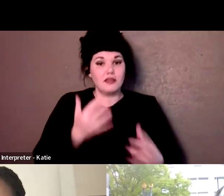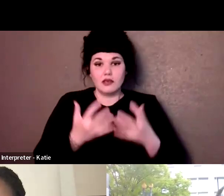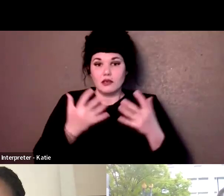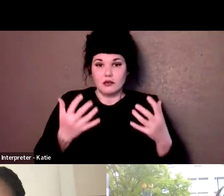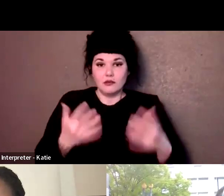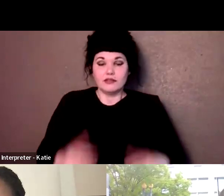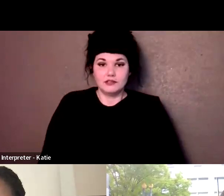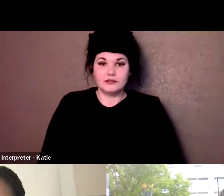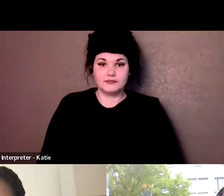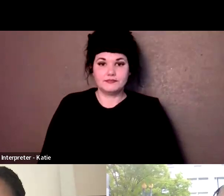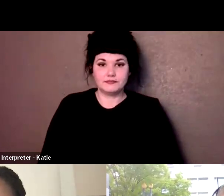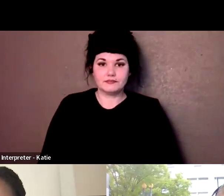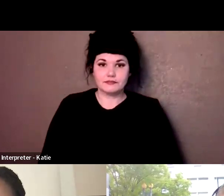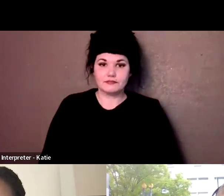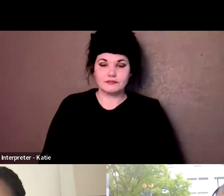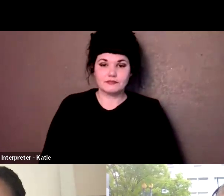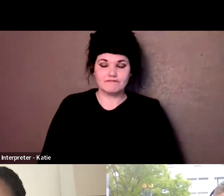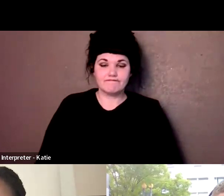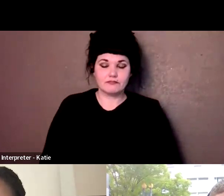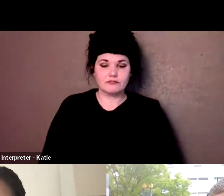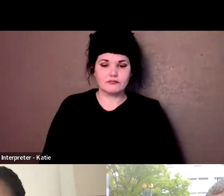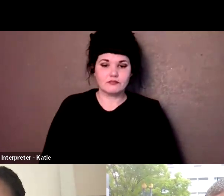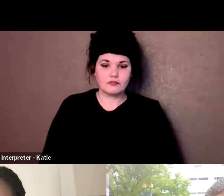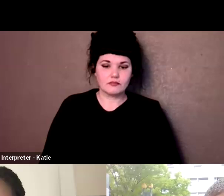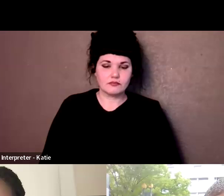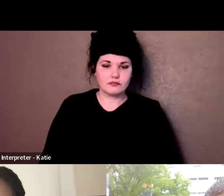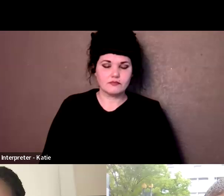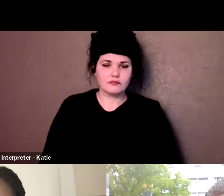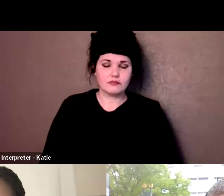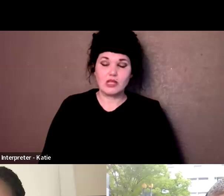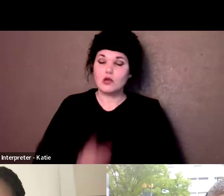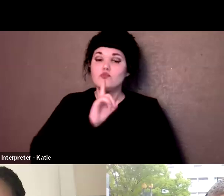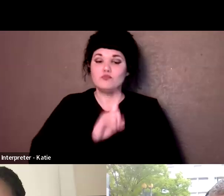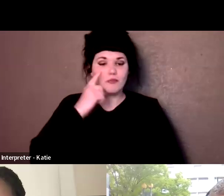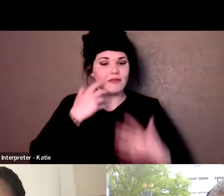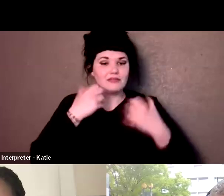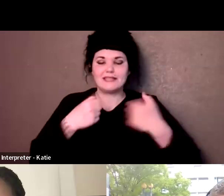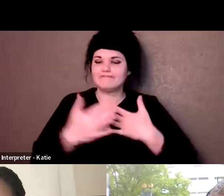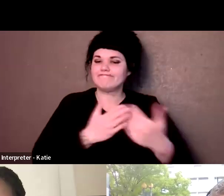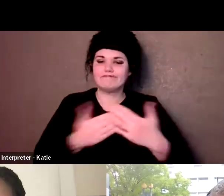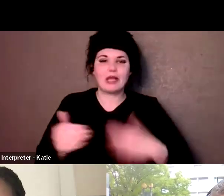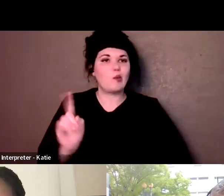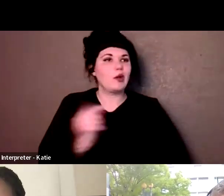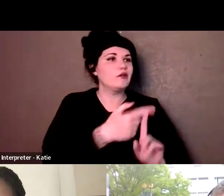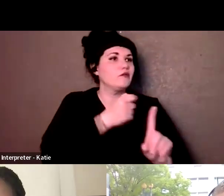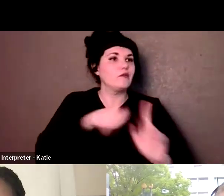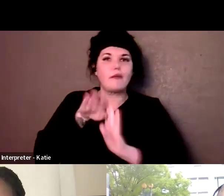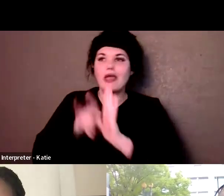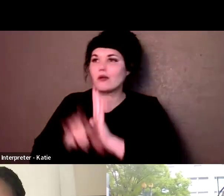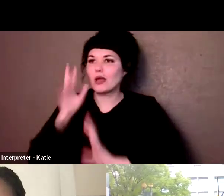commonality, the common need, you know, that mental health doesn't matter where you live, where you're from, what your background is, that is a common thread across a lot of